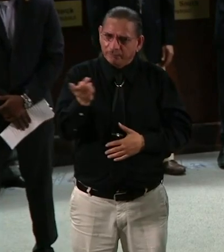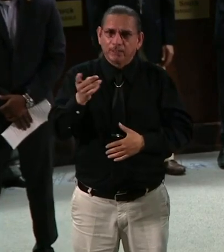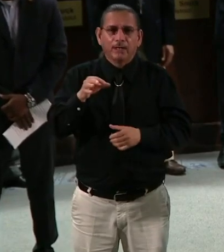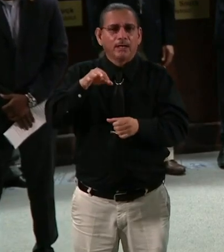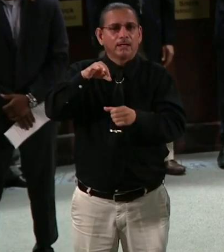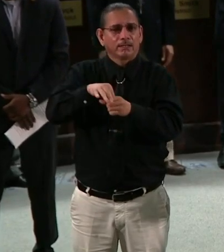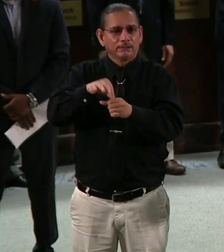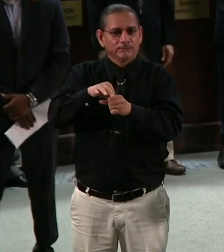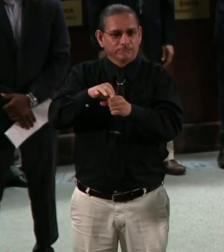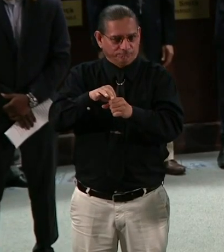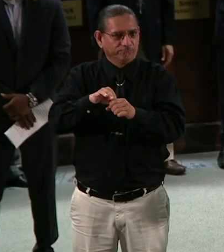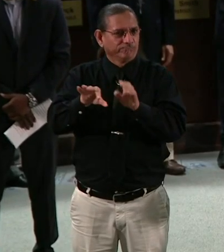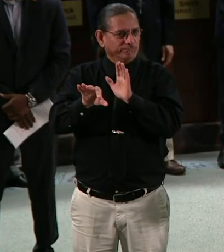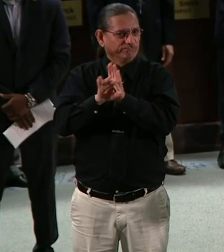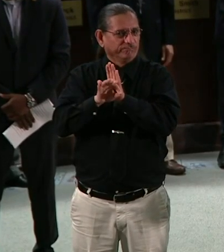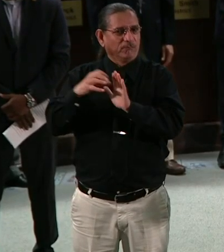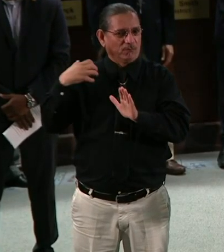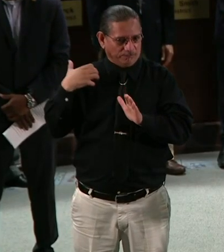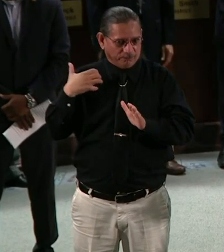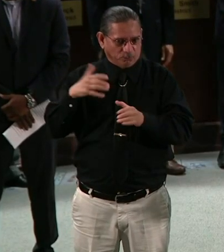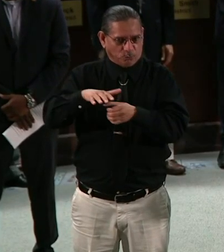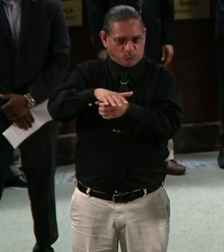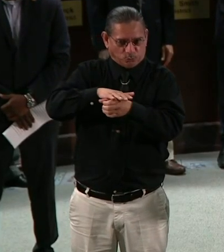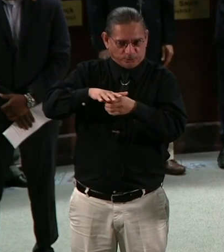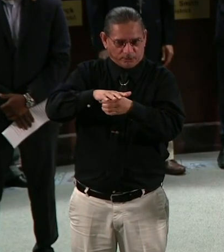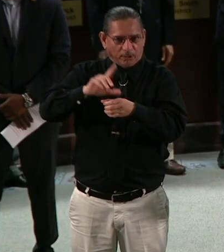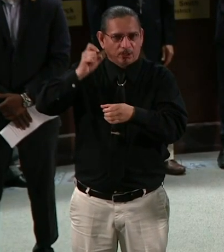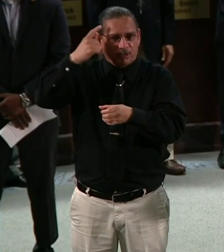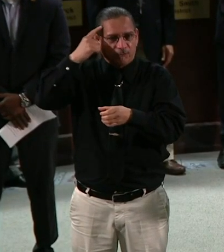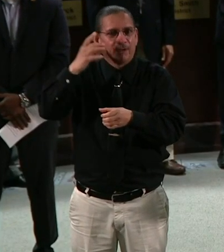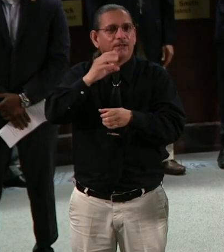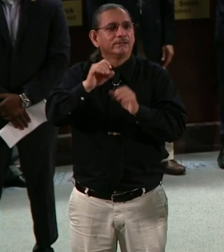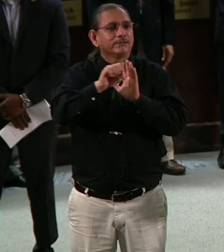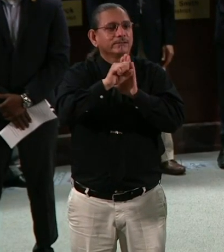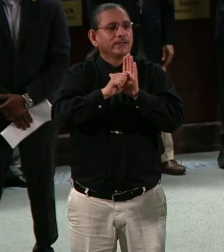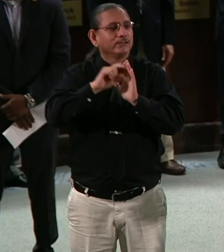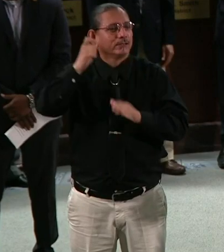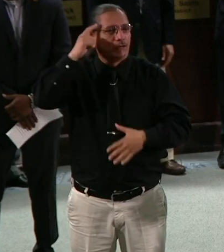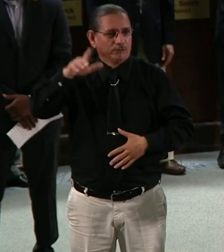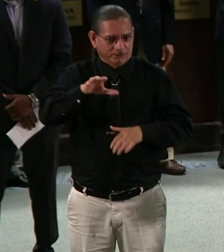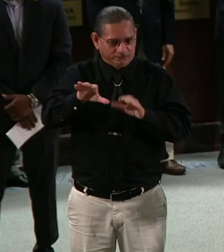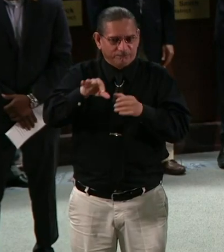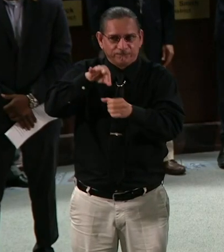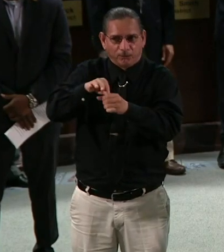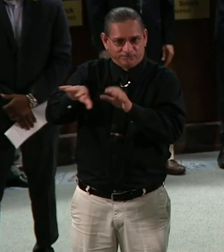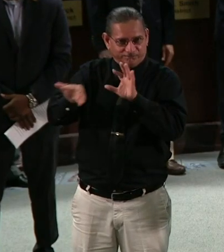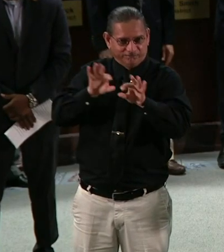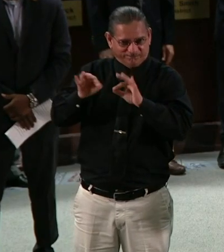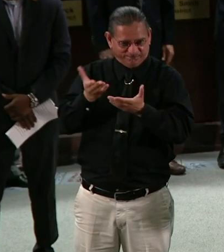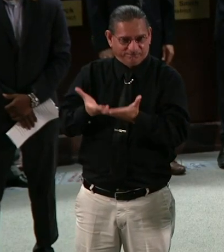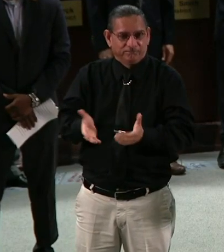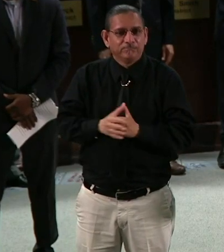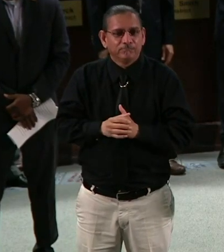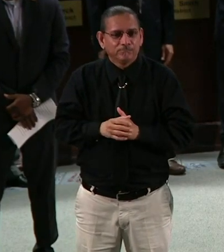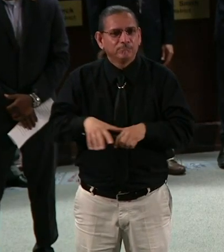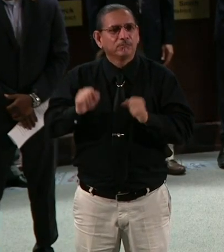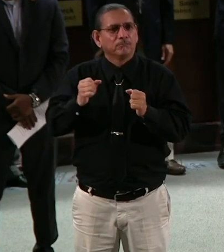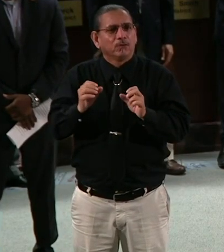A NUMBER OF ELECTED OFFICIALS OF BOTH AT THE LOCAL LEVEL-